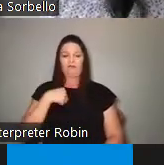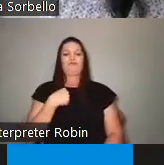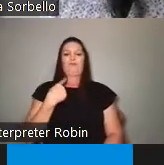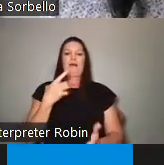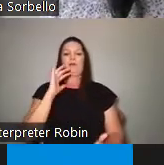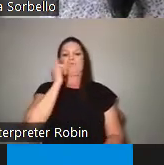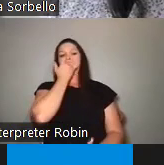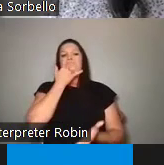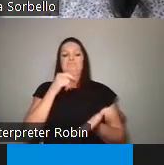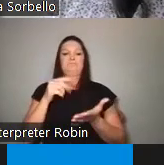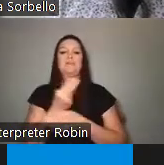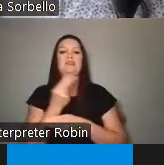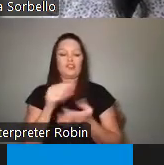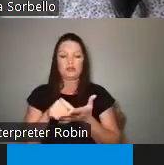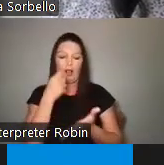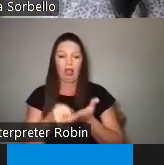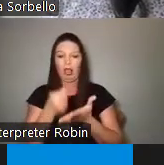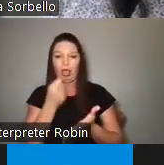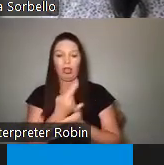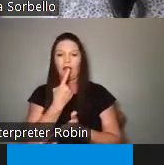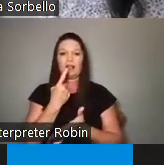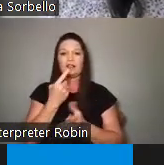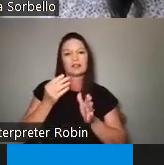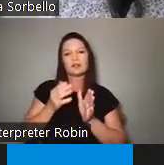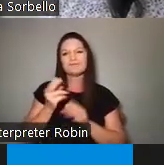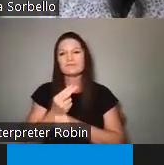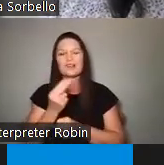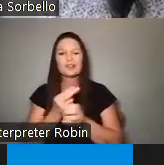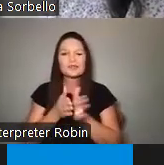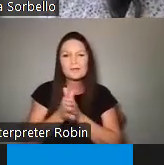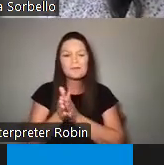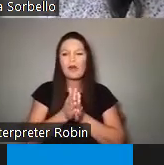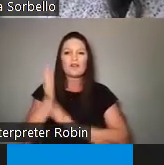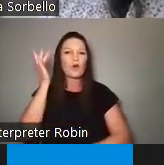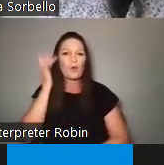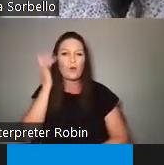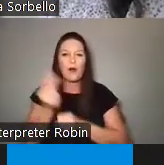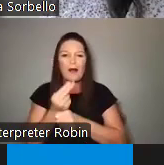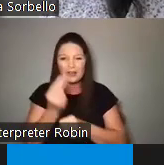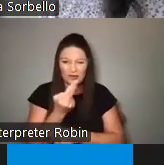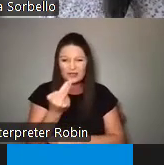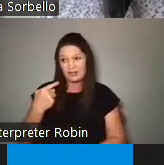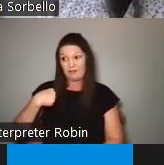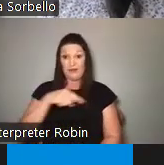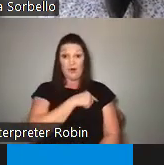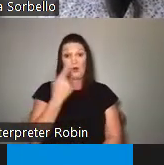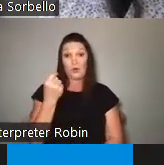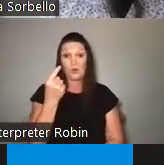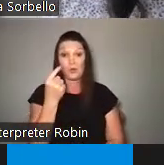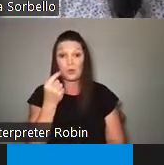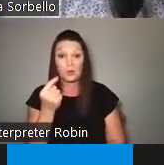everything we can to save lives. Understanding that unless a